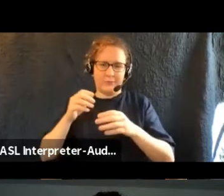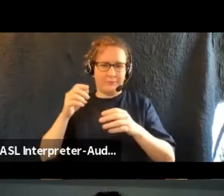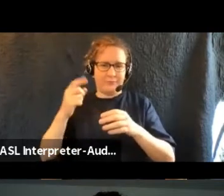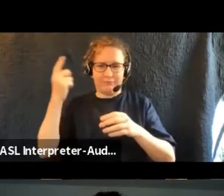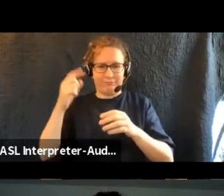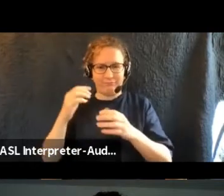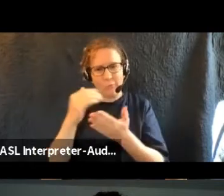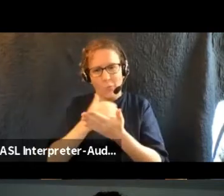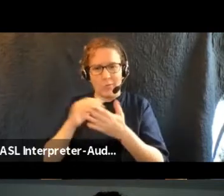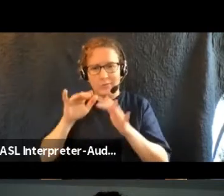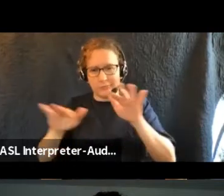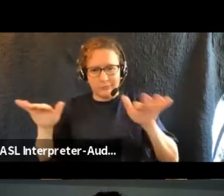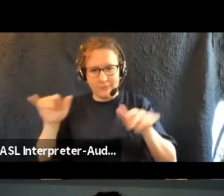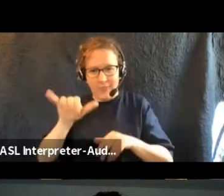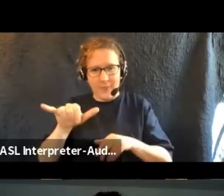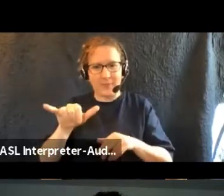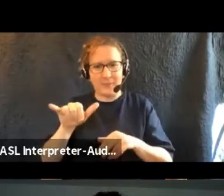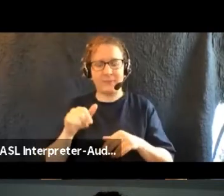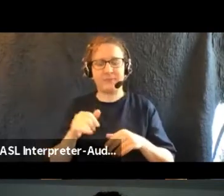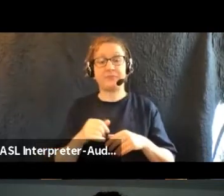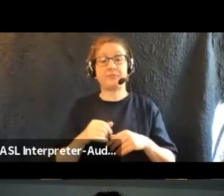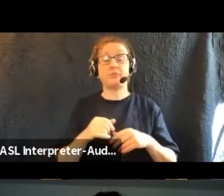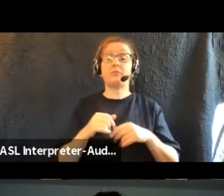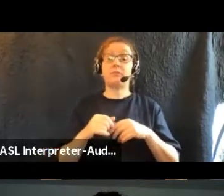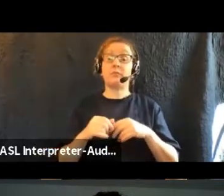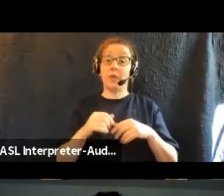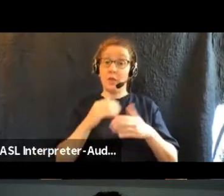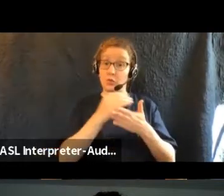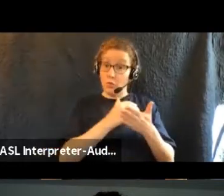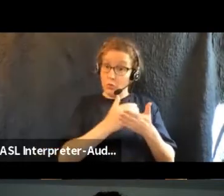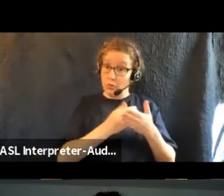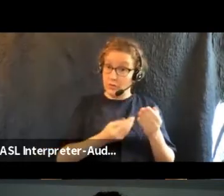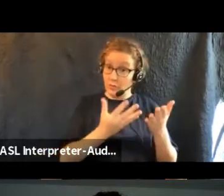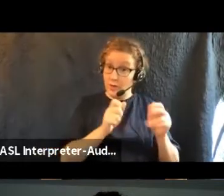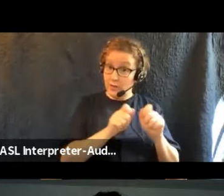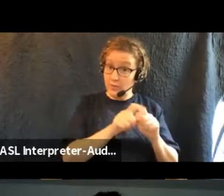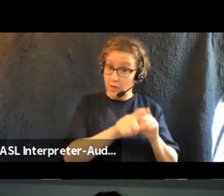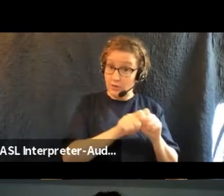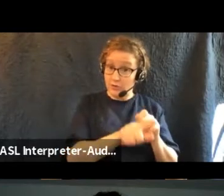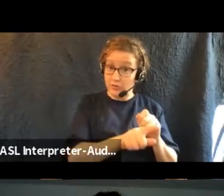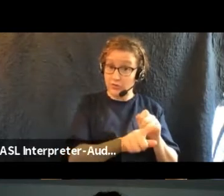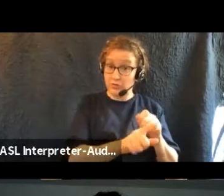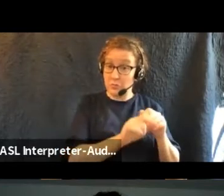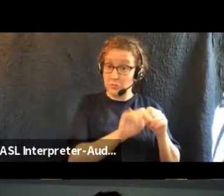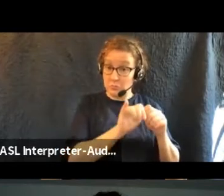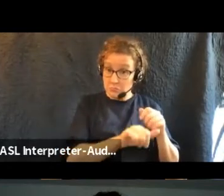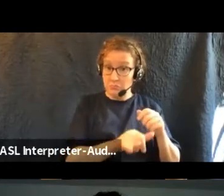Additionally, beyond the courses that we are launching, we have a collaboration platform